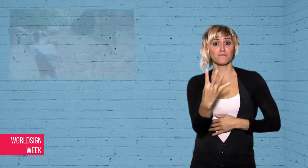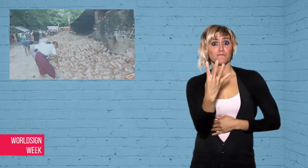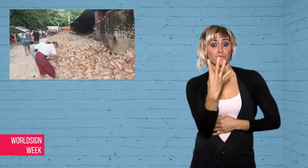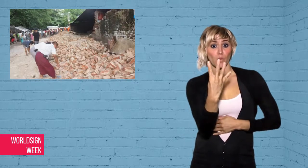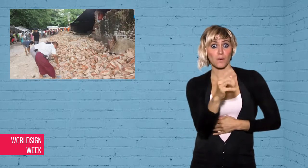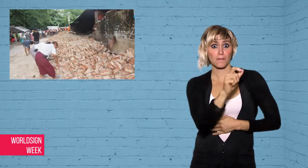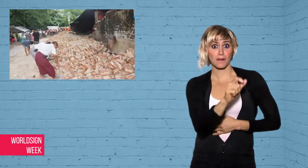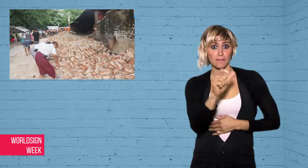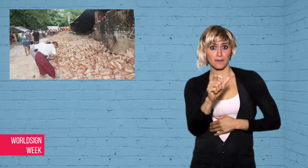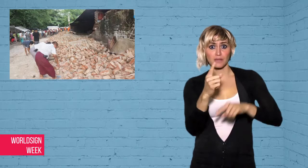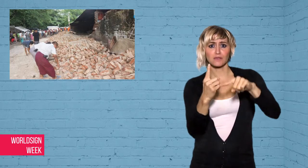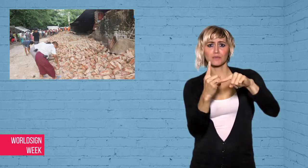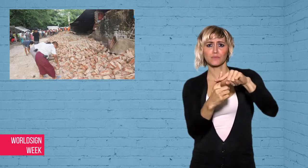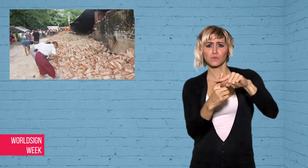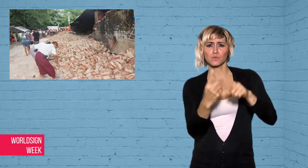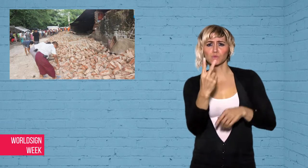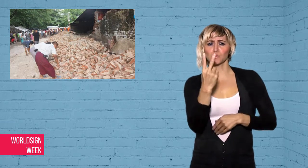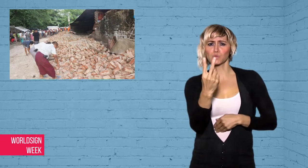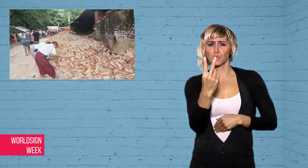young girls.